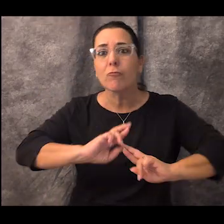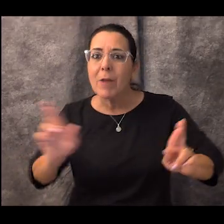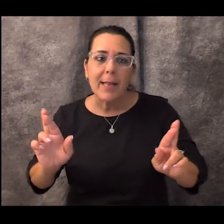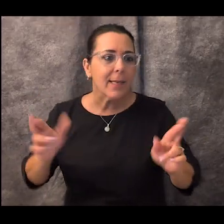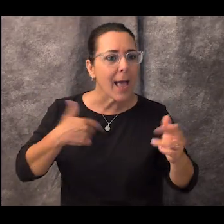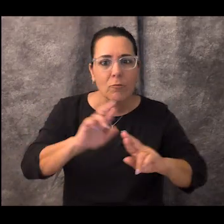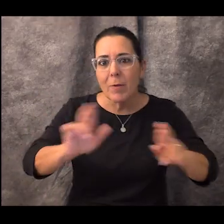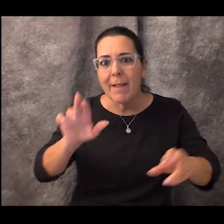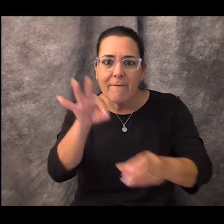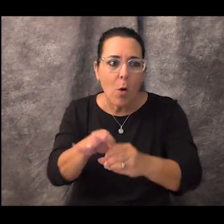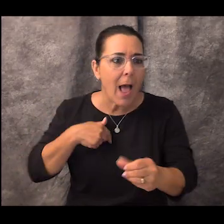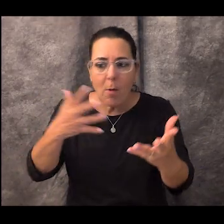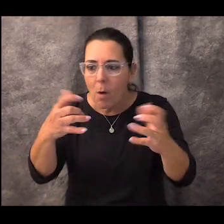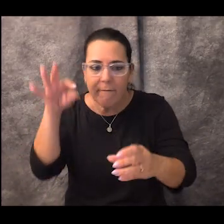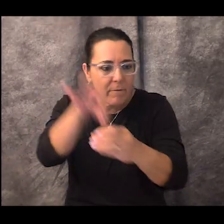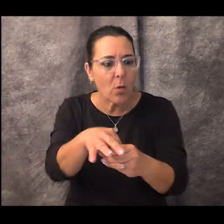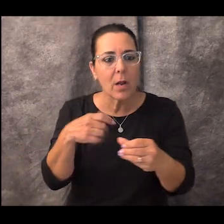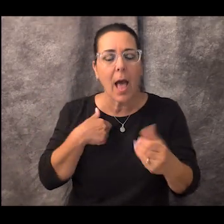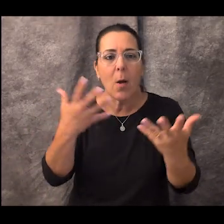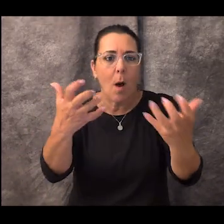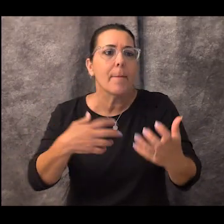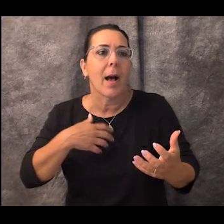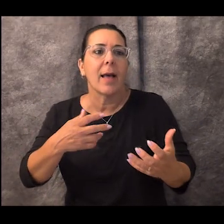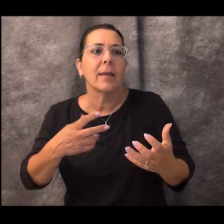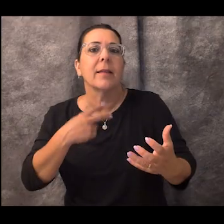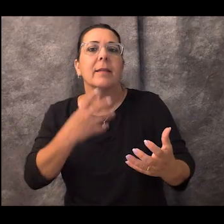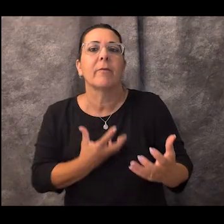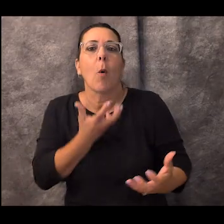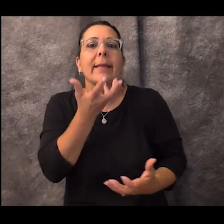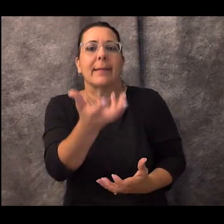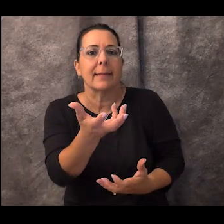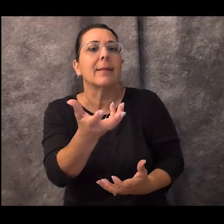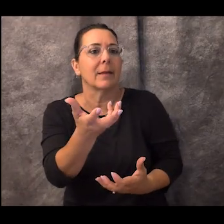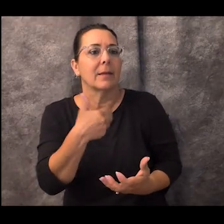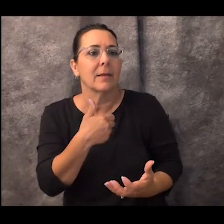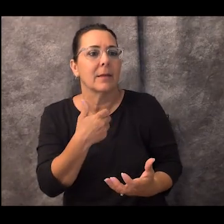They're ready. And they want to vote. They want to have their voices heard. So we need to be there for them for sure.